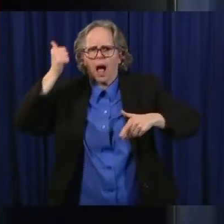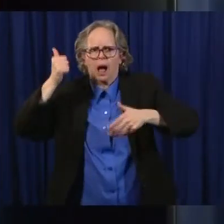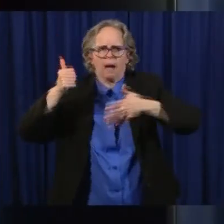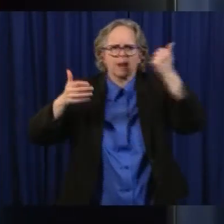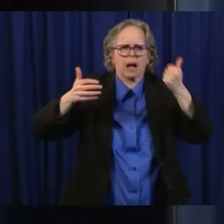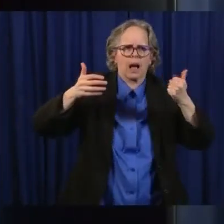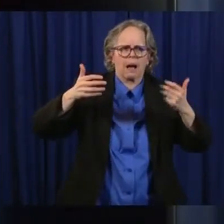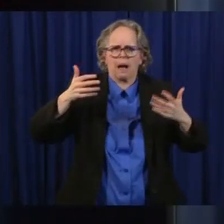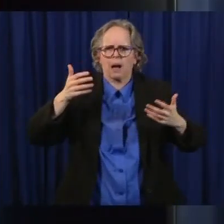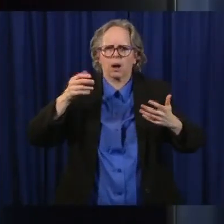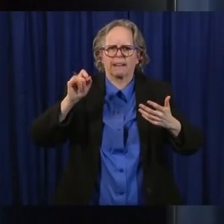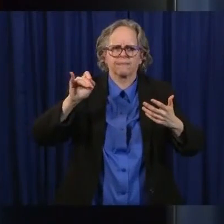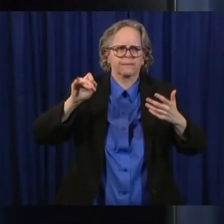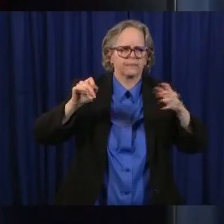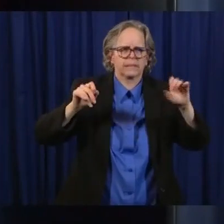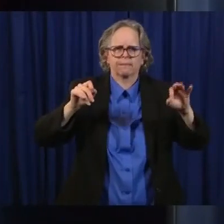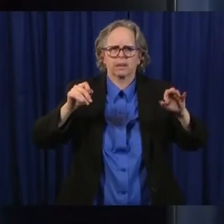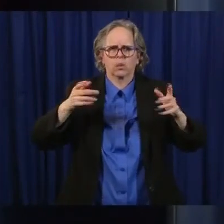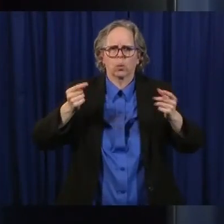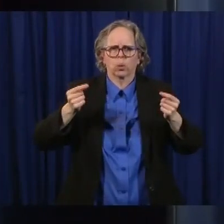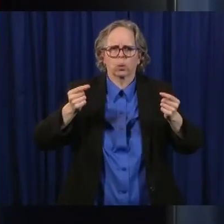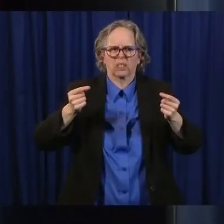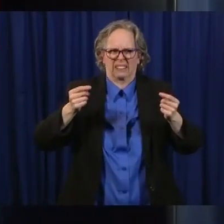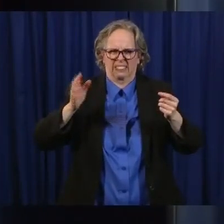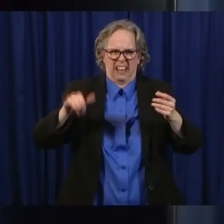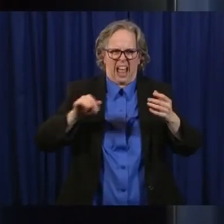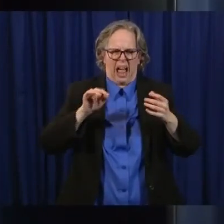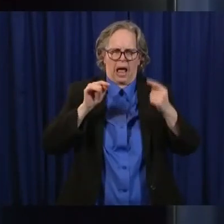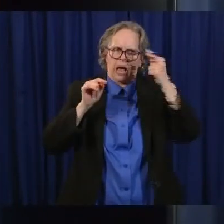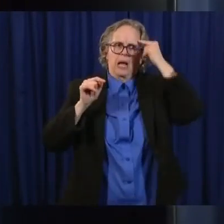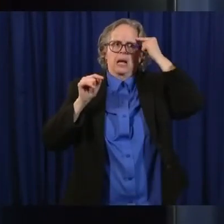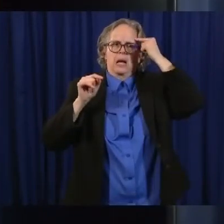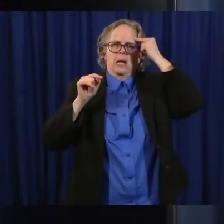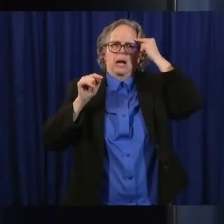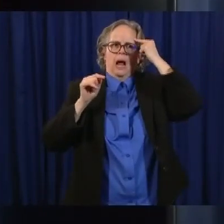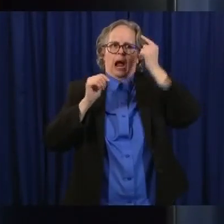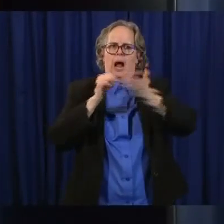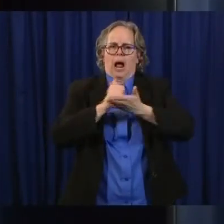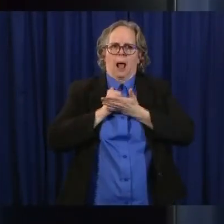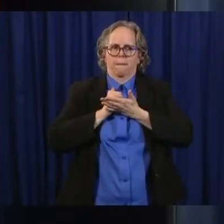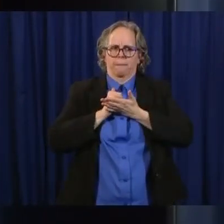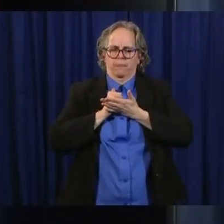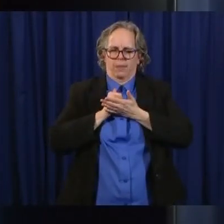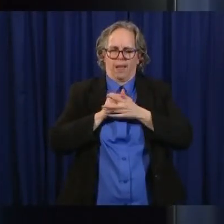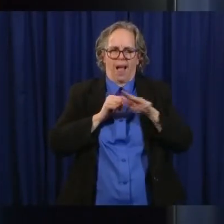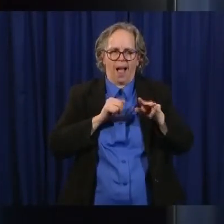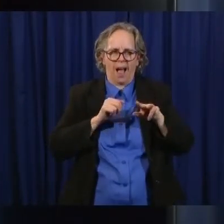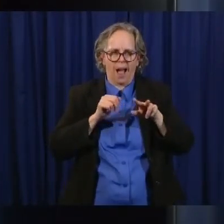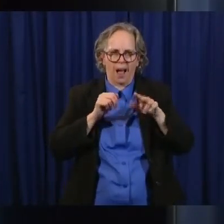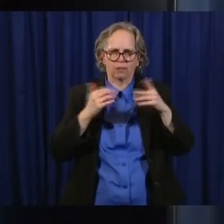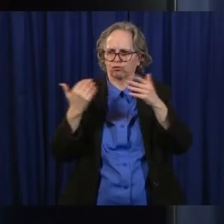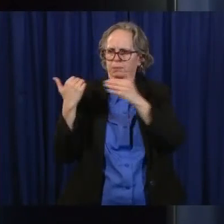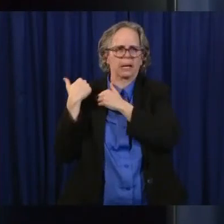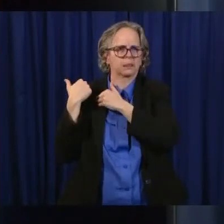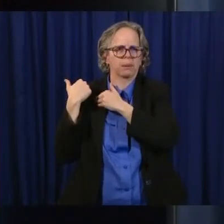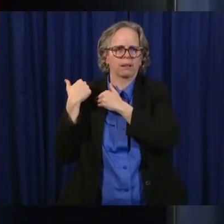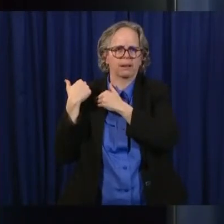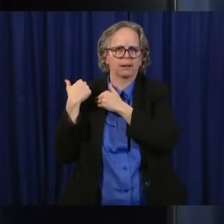TOWELS NIGHTLY? WHAT ARE THESE THINGS THAT WILL HAPPEN IF WE ARE NOT TAKING OUR OWN PERSONAL RESPONSIBILITY AND